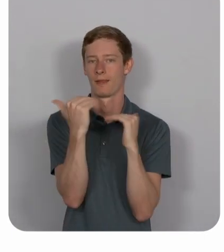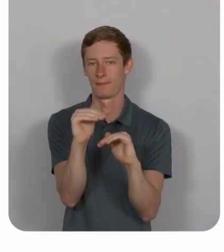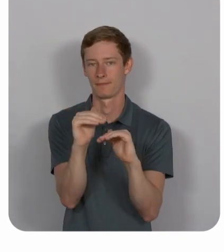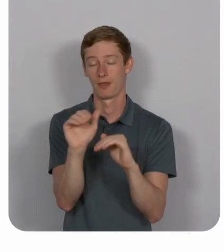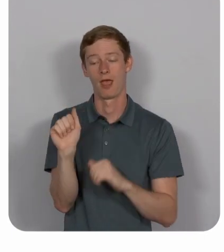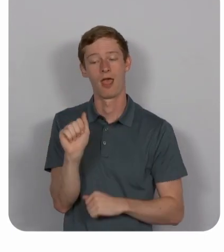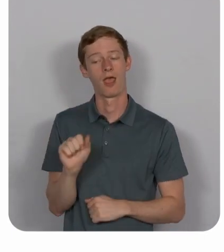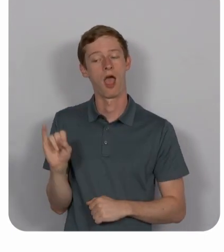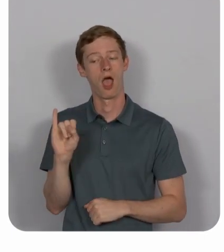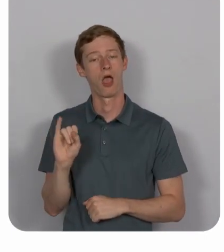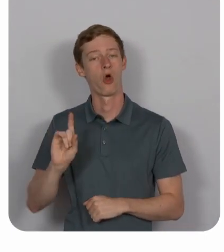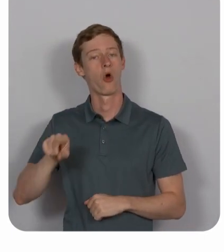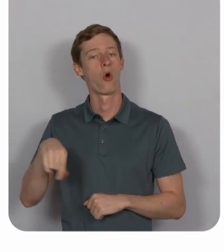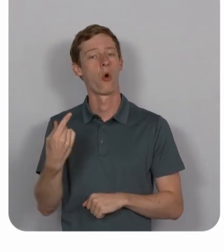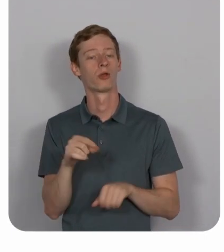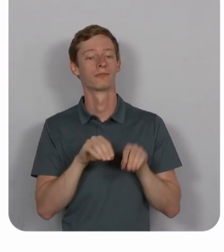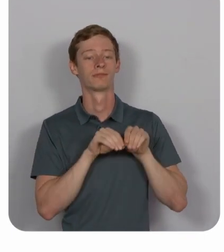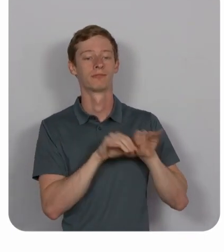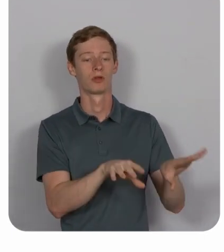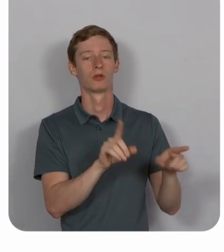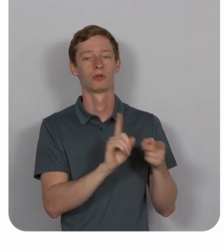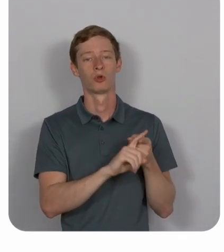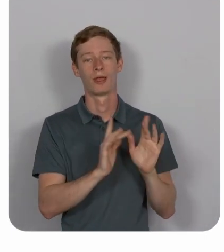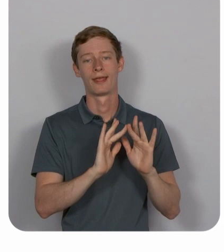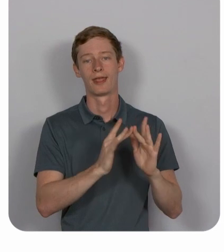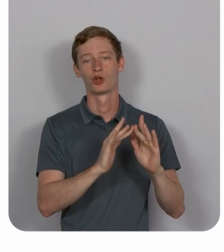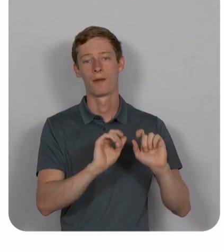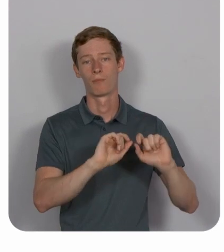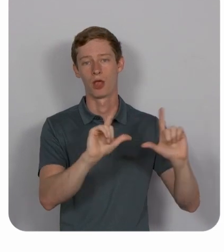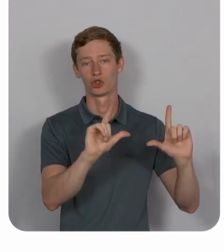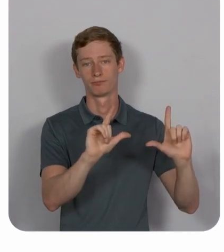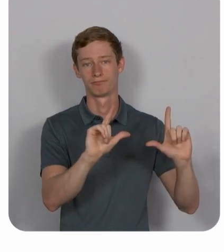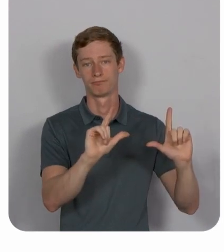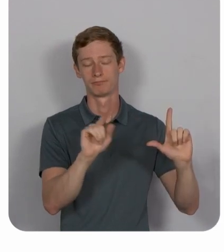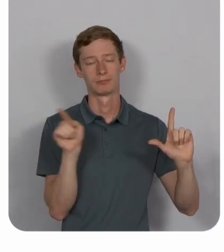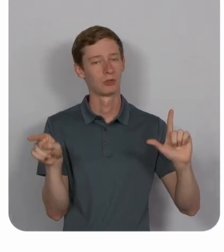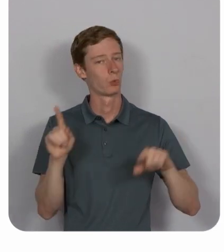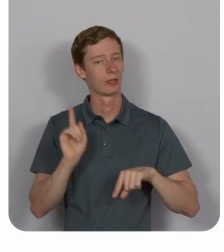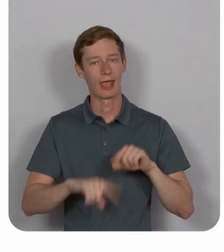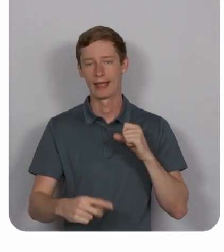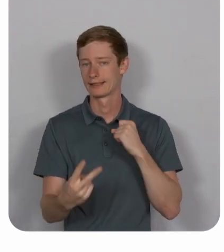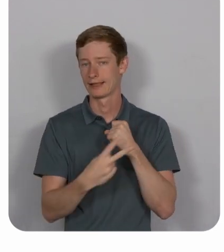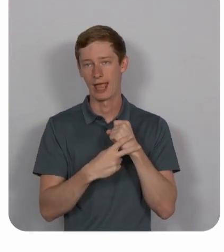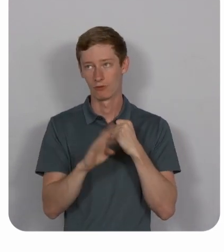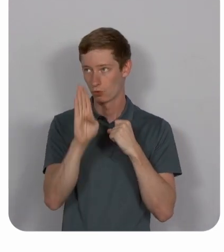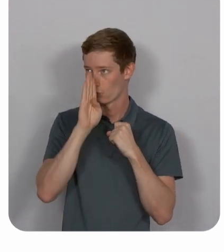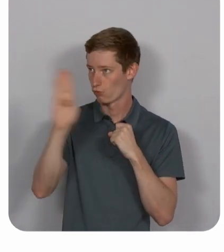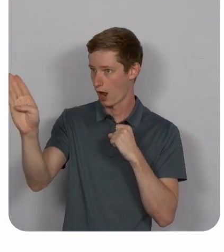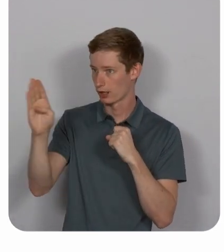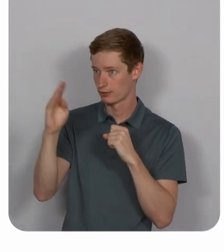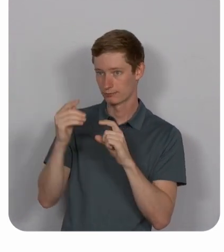The AI should only be outputting to the browser and should not have the opportunity to save changes directly to the server.